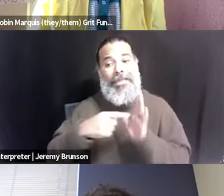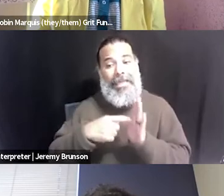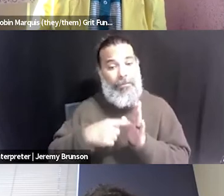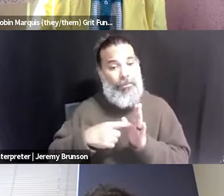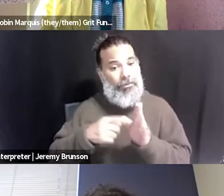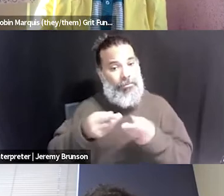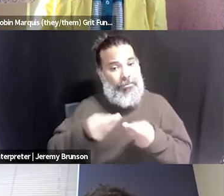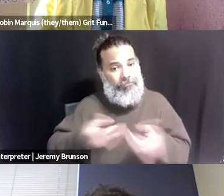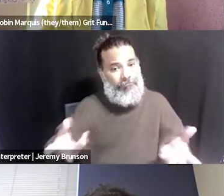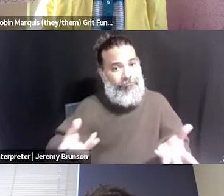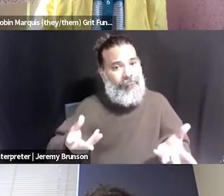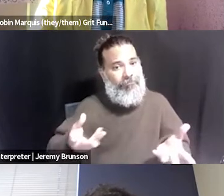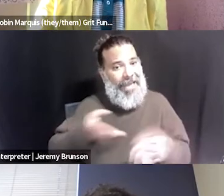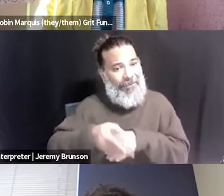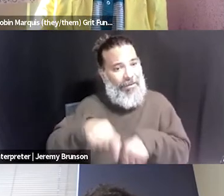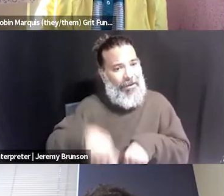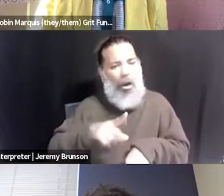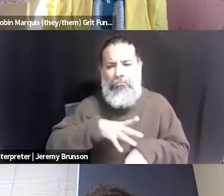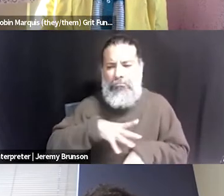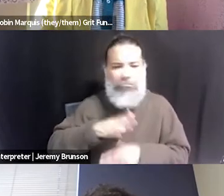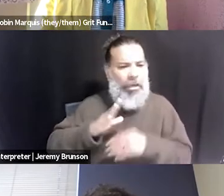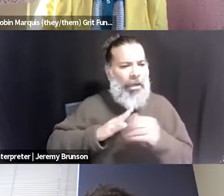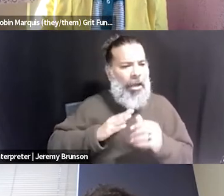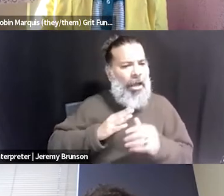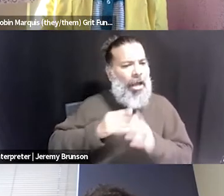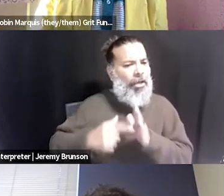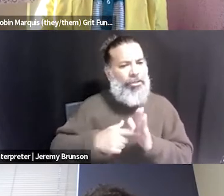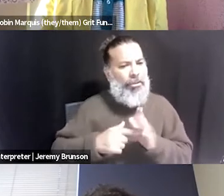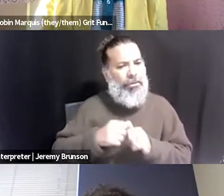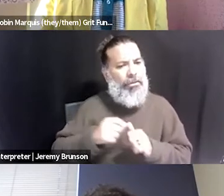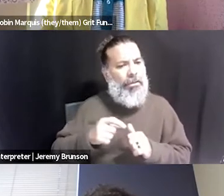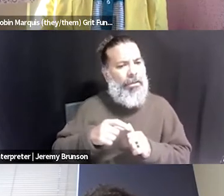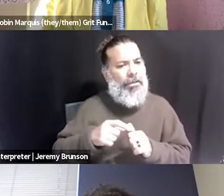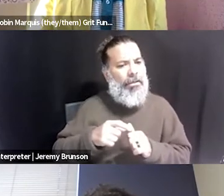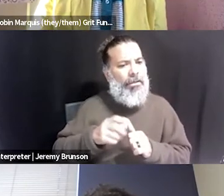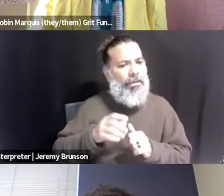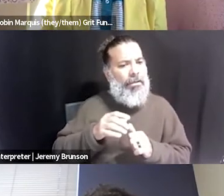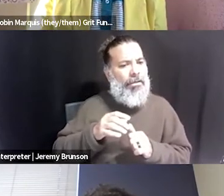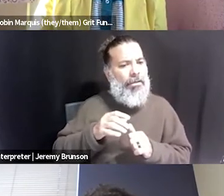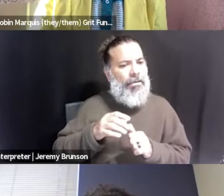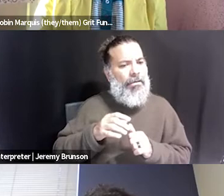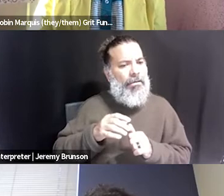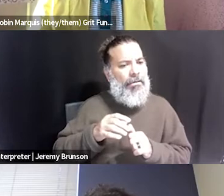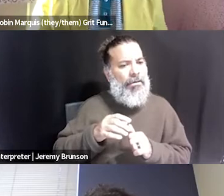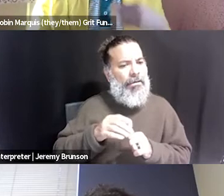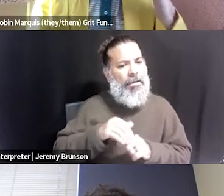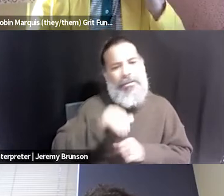Are you comfortable sharing? Sure I can send them.